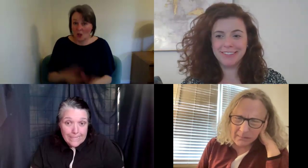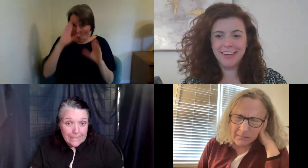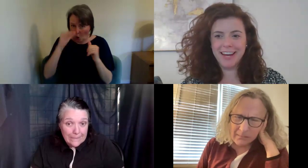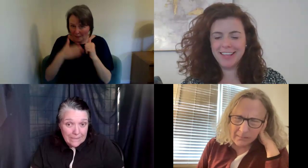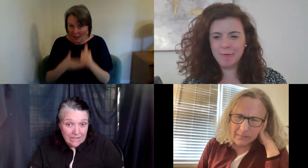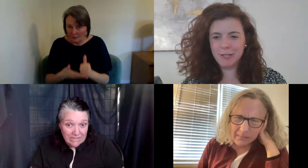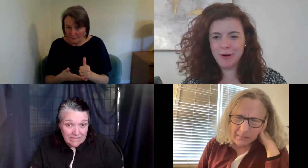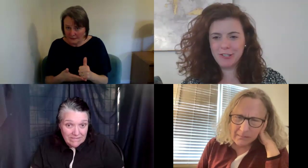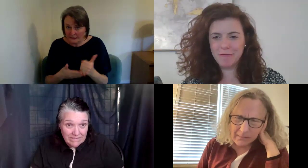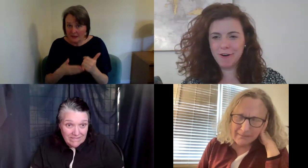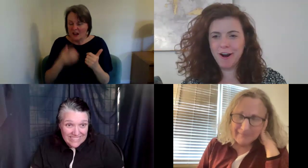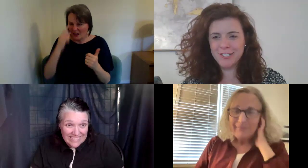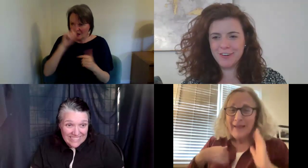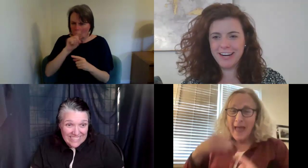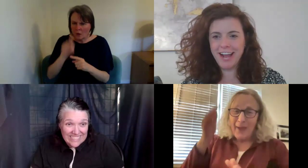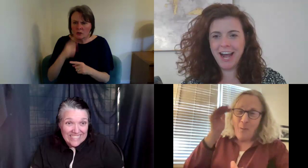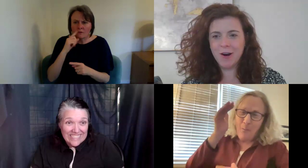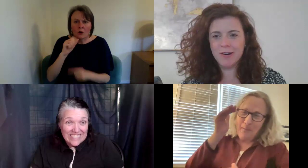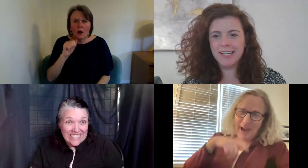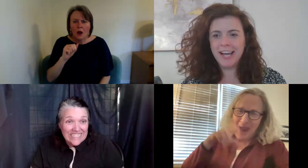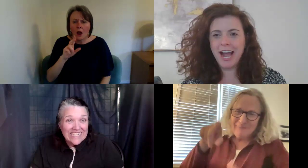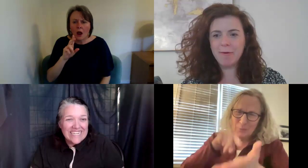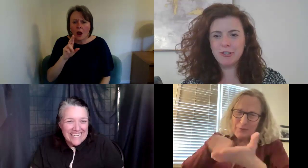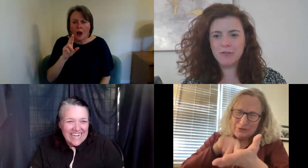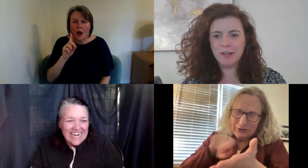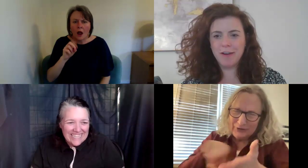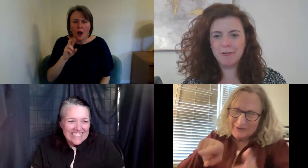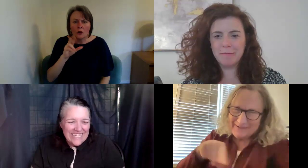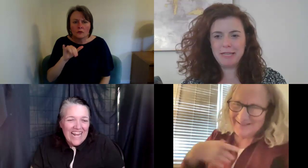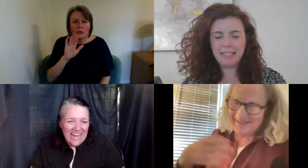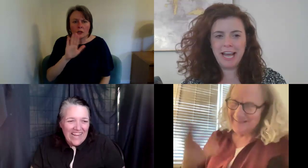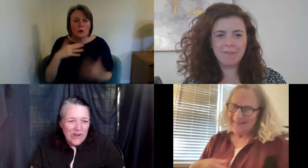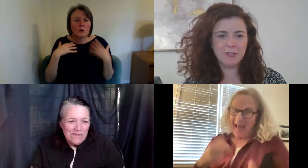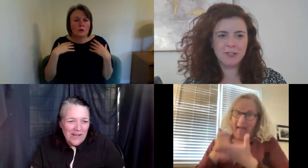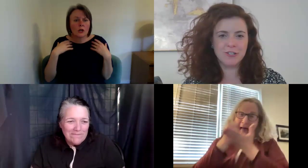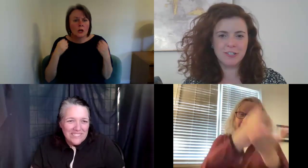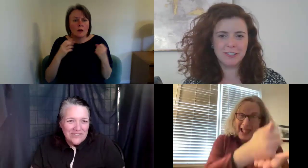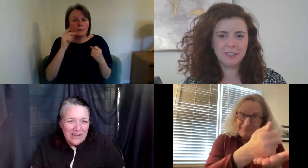And I think there was a question for Audrey. How was your recovery immediately after - >> I hope it helps too, that would be